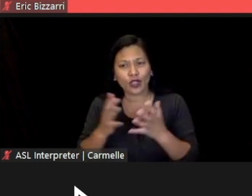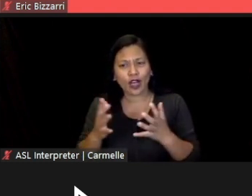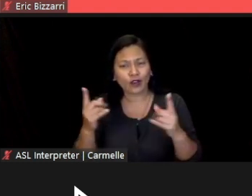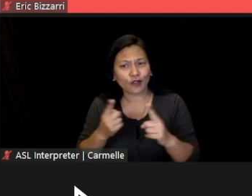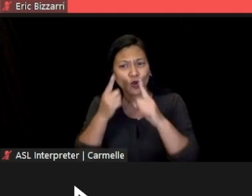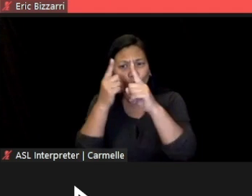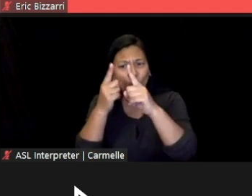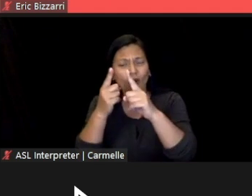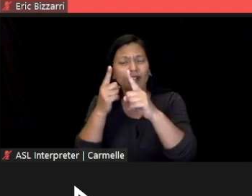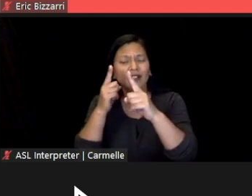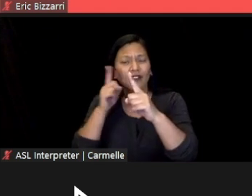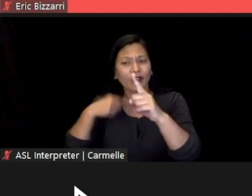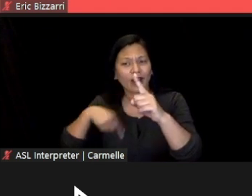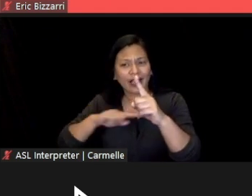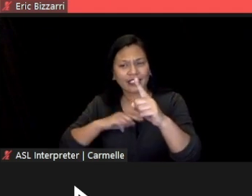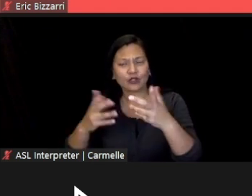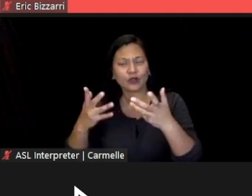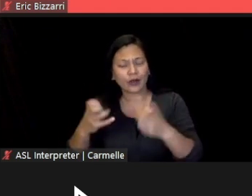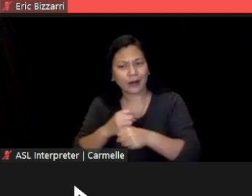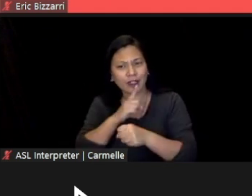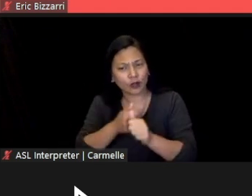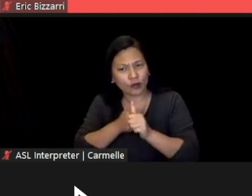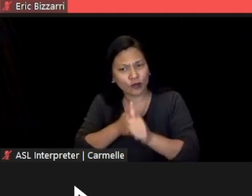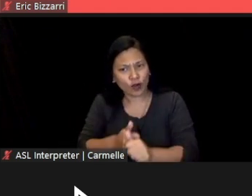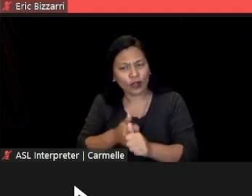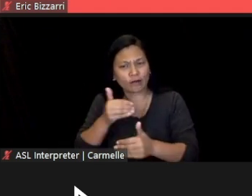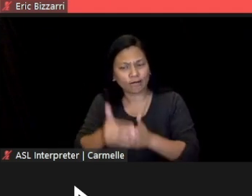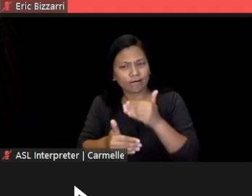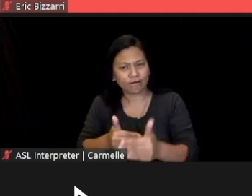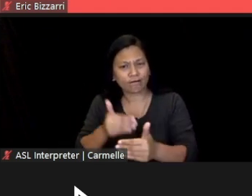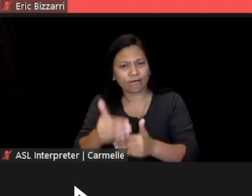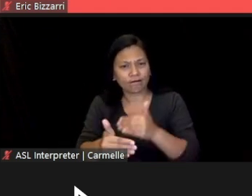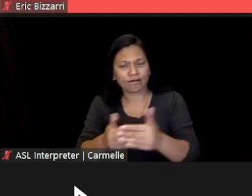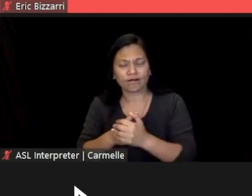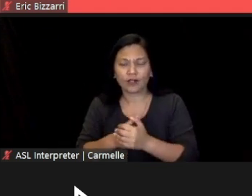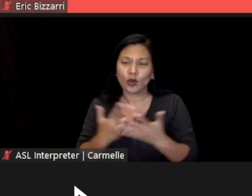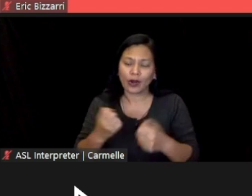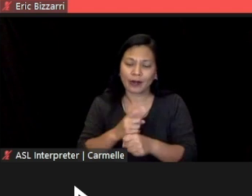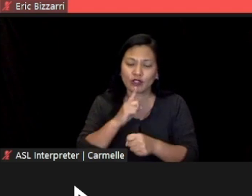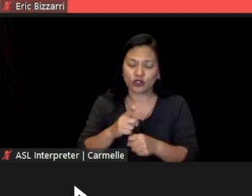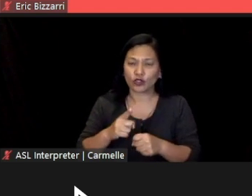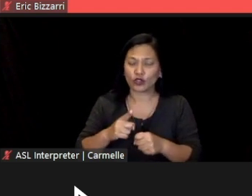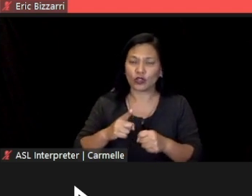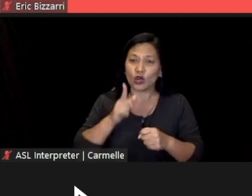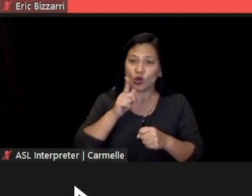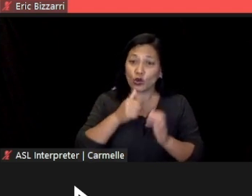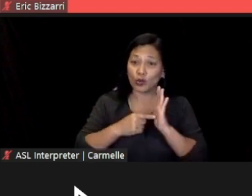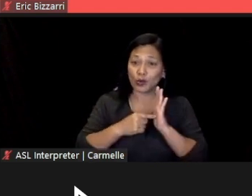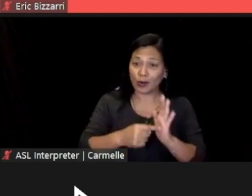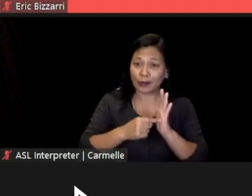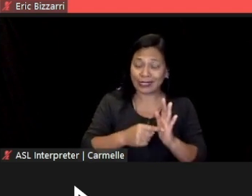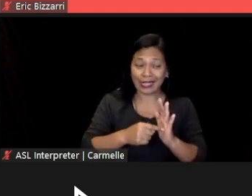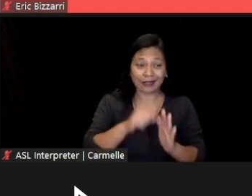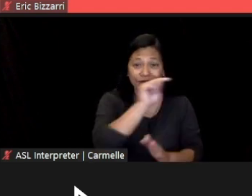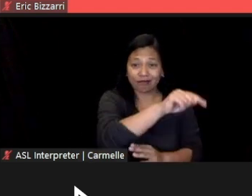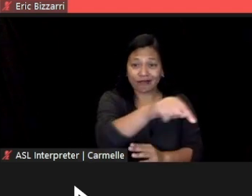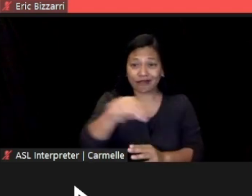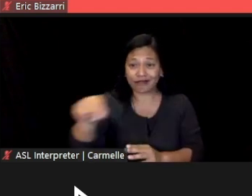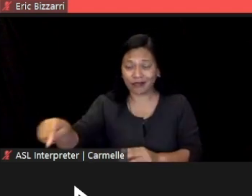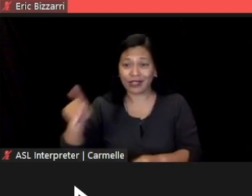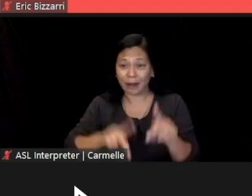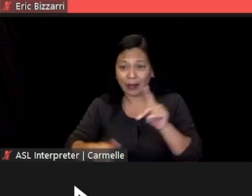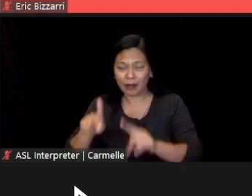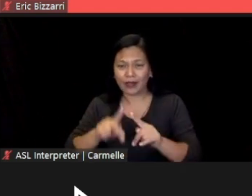of holding our feet to the fire to try and, you know, make representation, you know, as wide as possible.